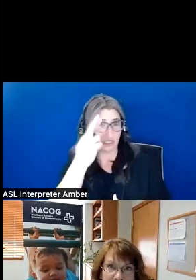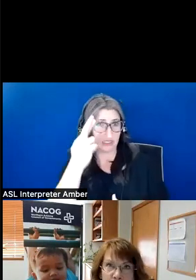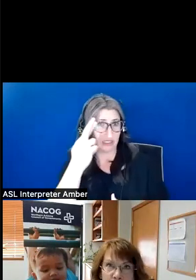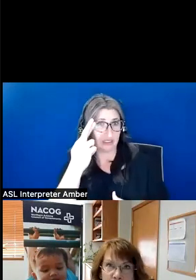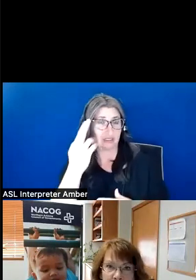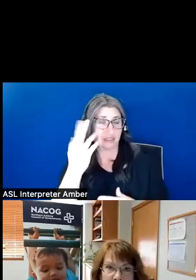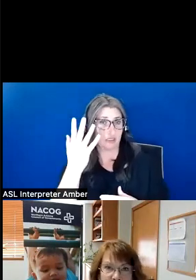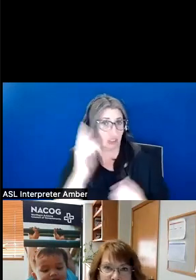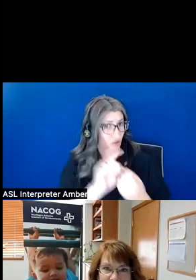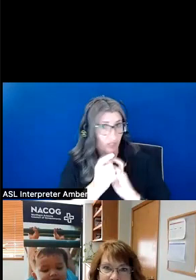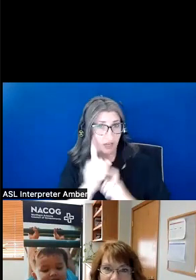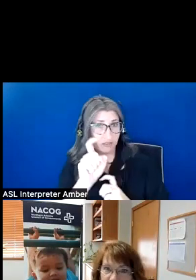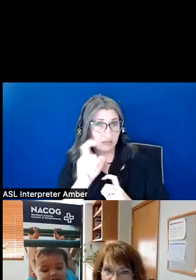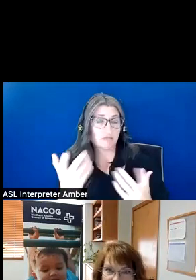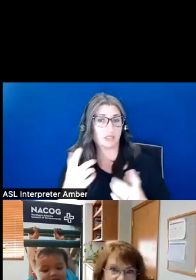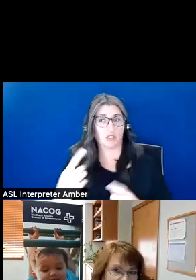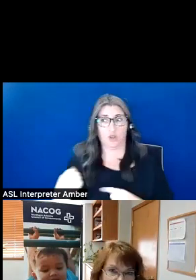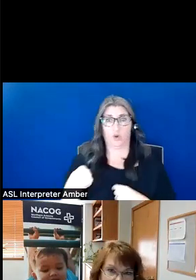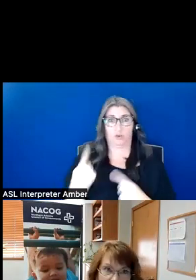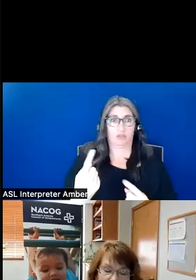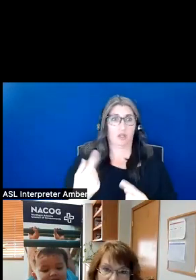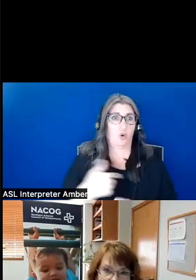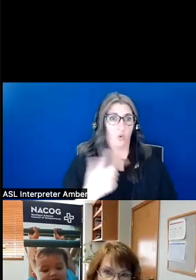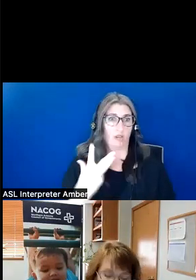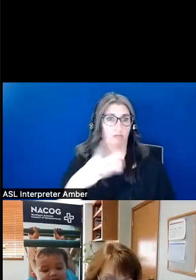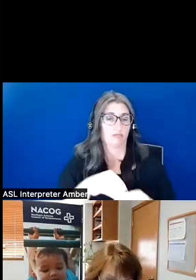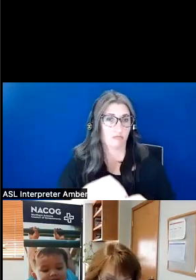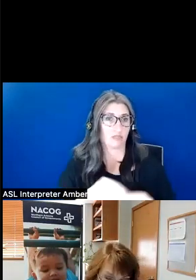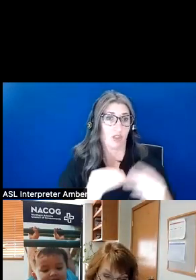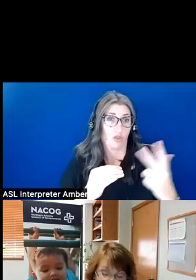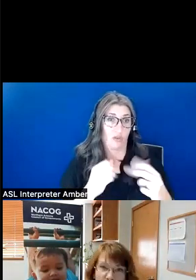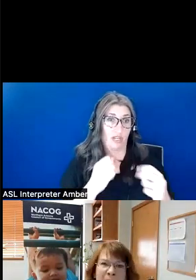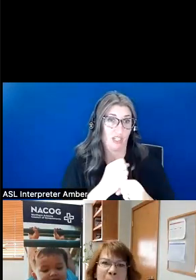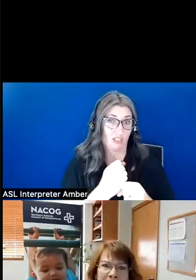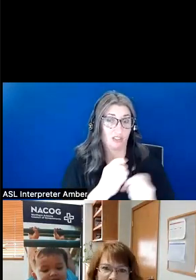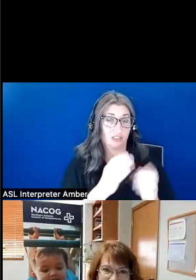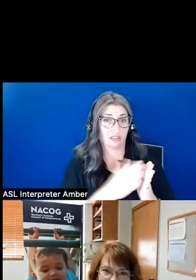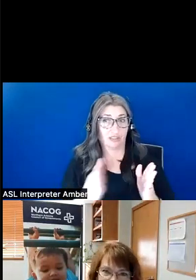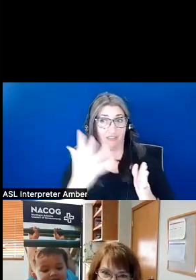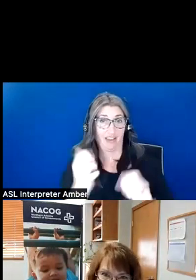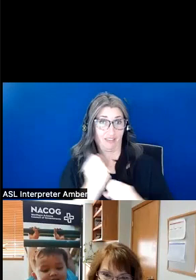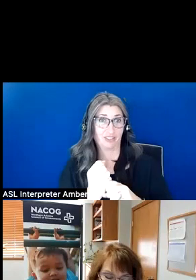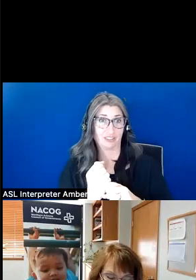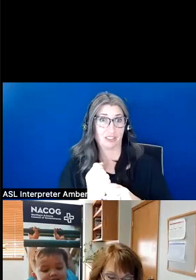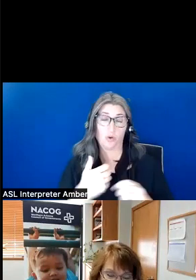We joined this journey the third year into our five-year grant cycle. We had big dreams in 2020.